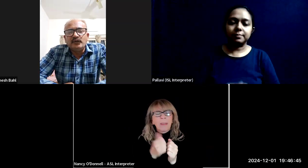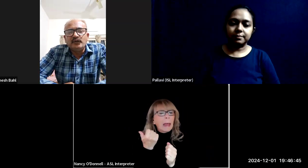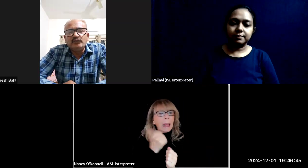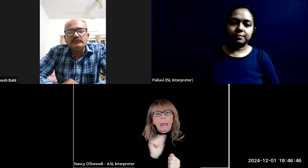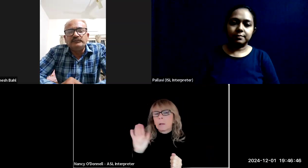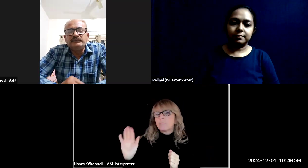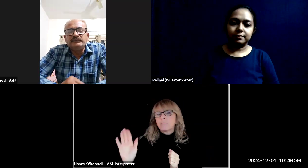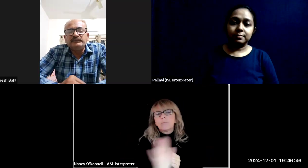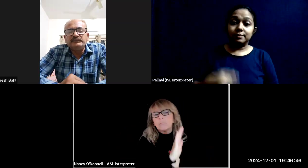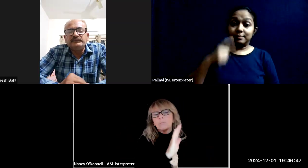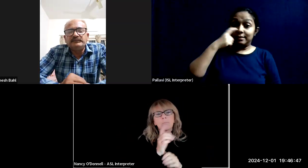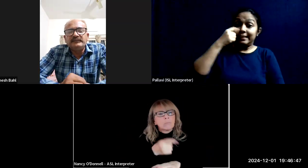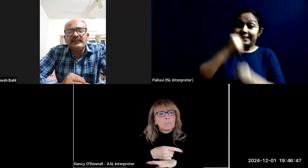[Geri speaking] This is Geri.